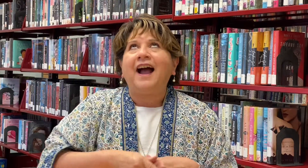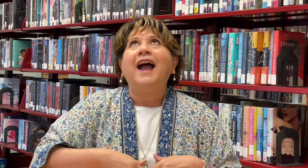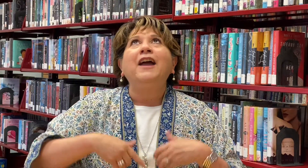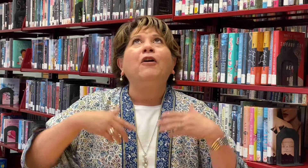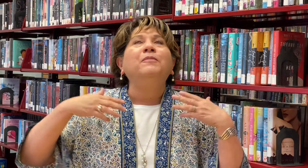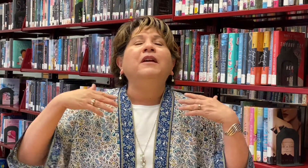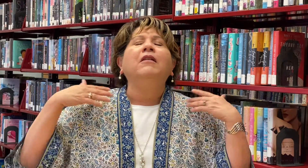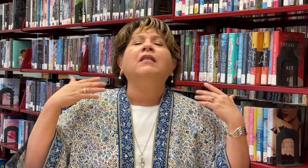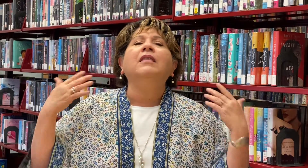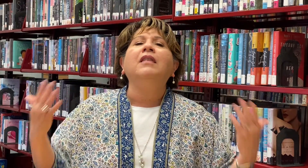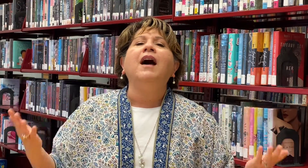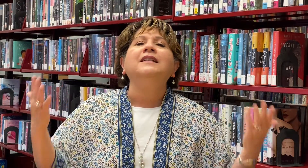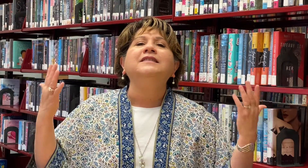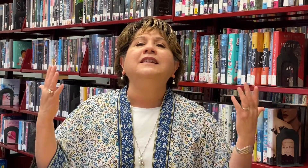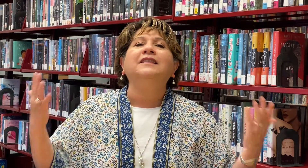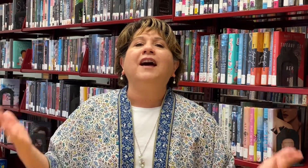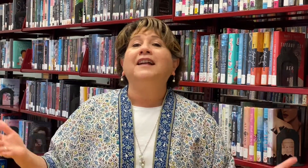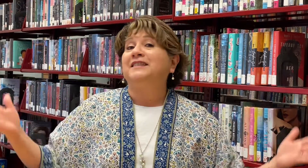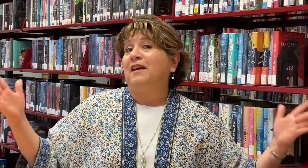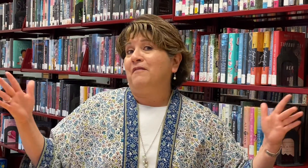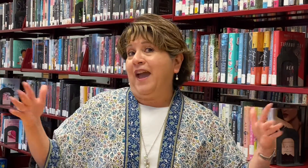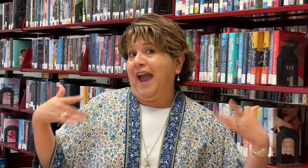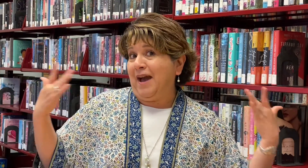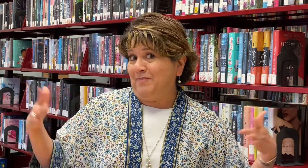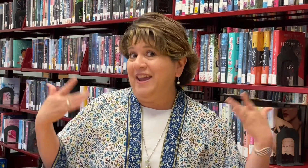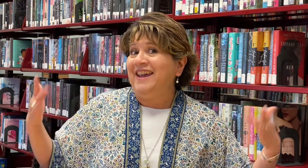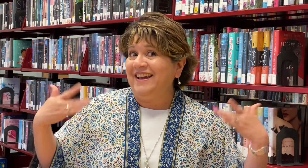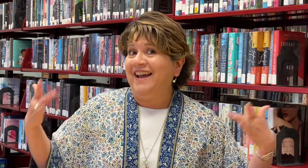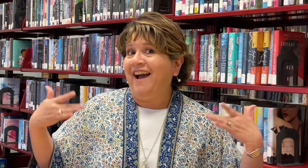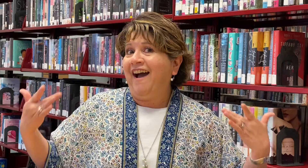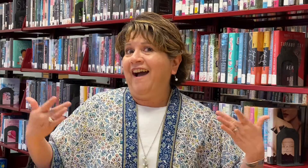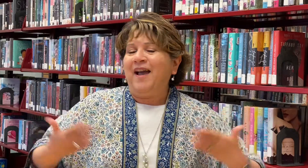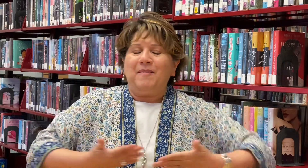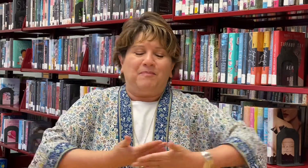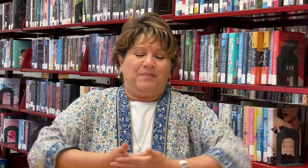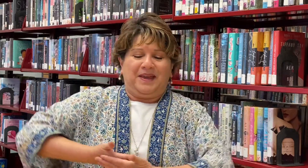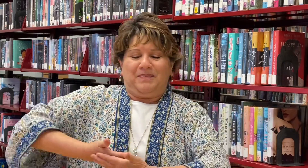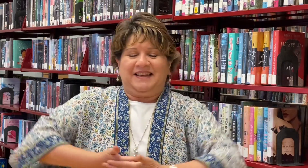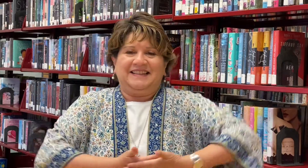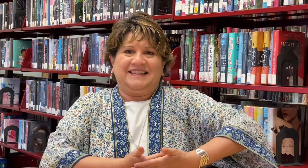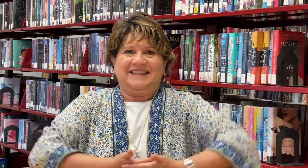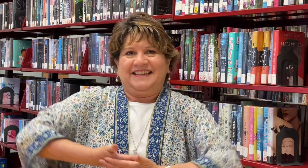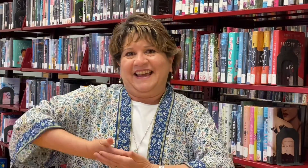I hope there are lots and lots of happy babies,